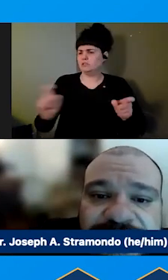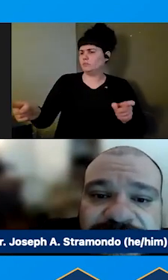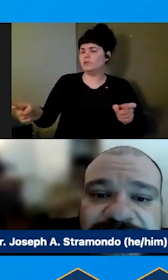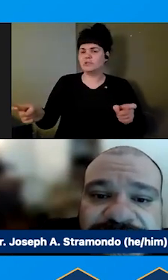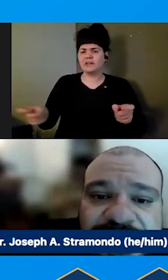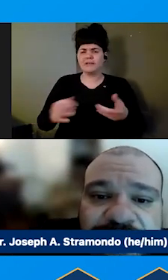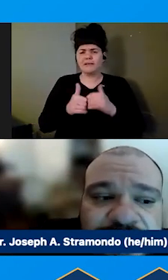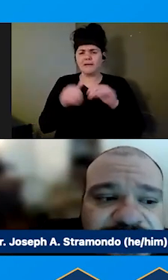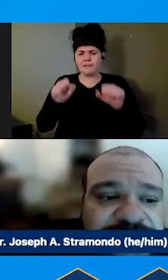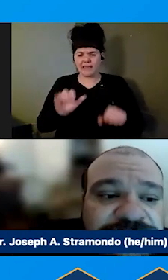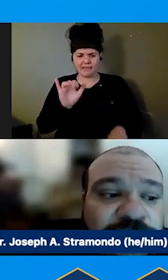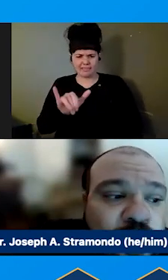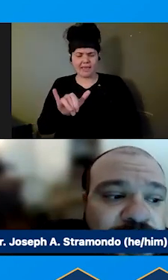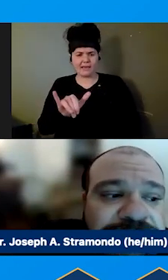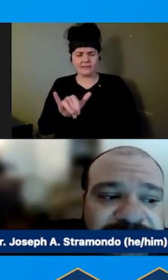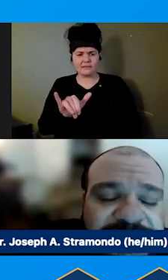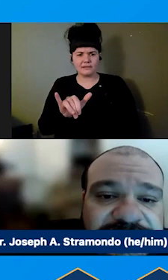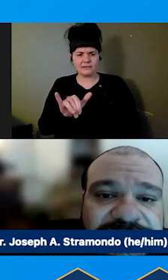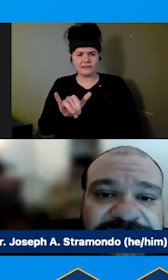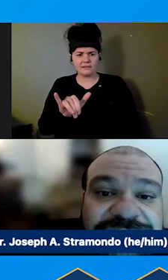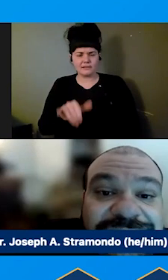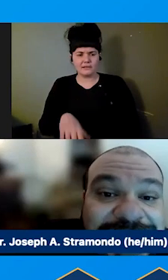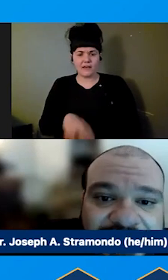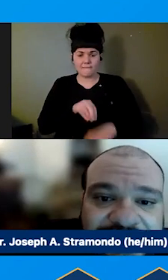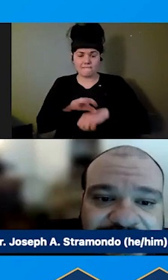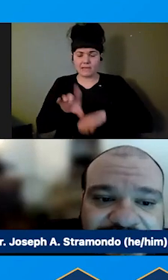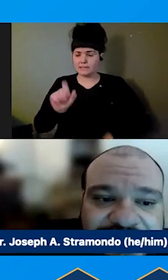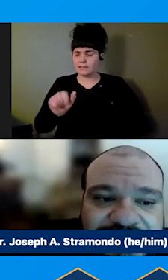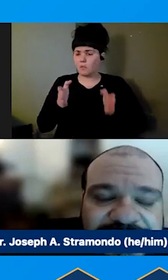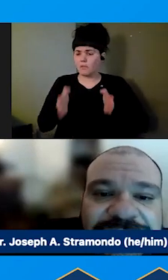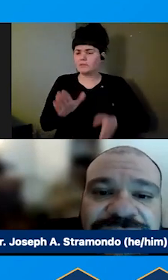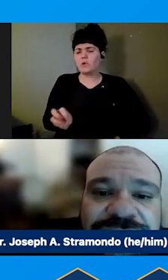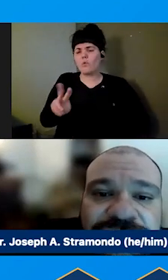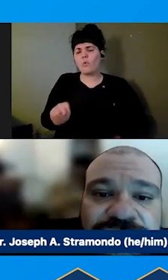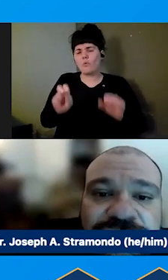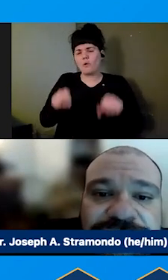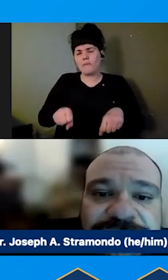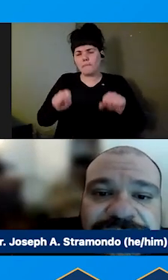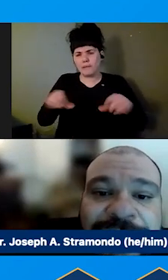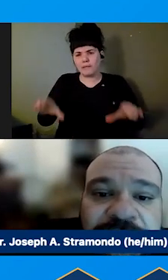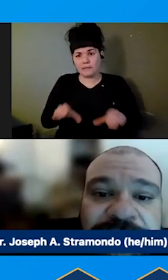can determine a disabled person's own ability to act and